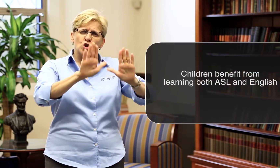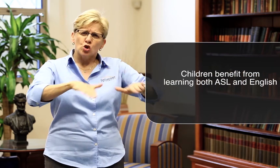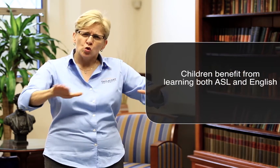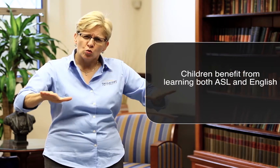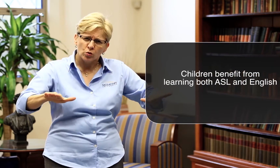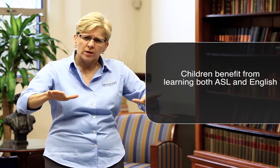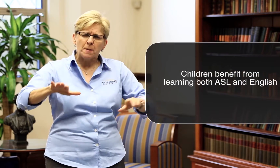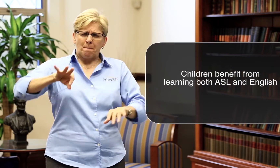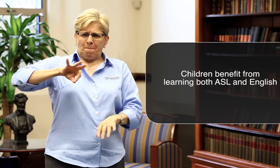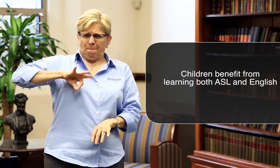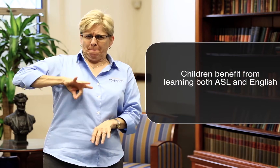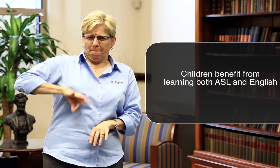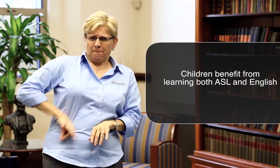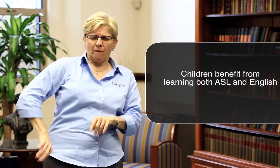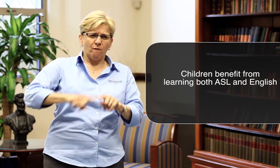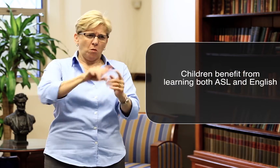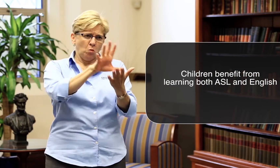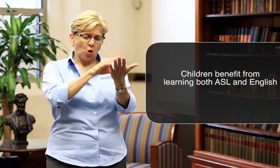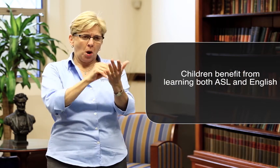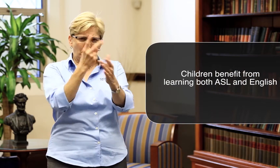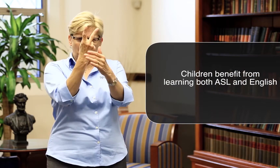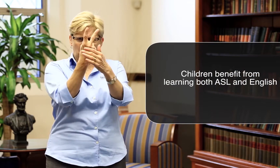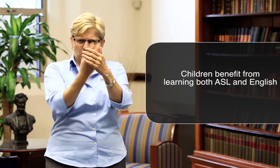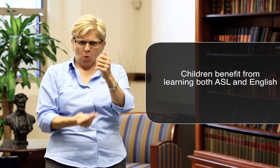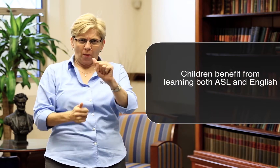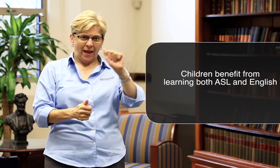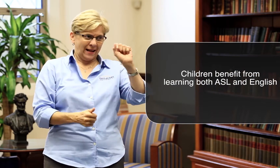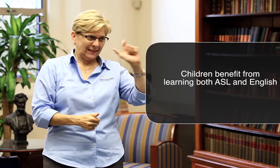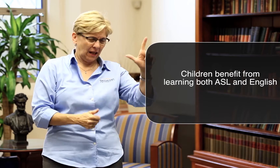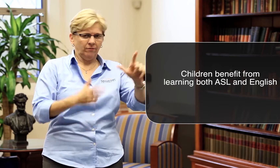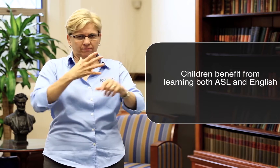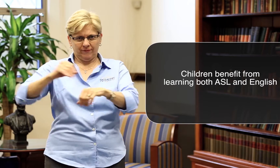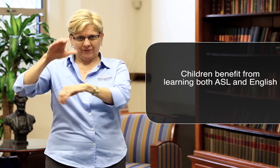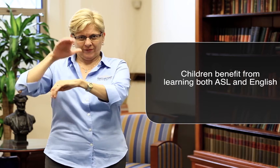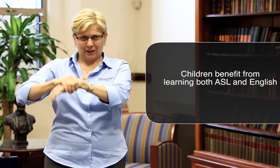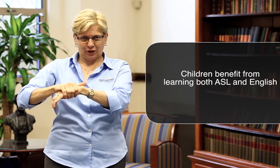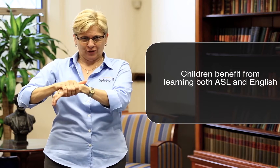children benefit from learning both ASL and English.